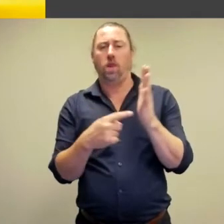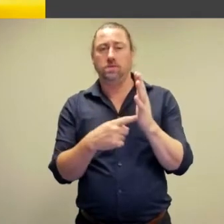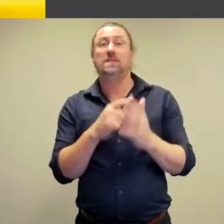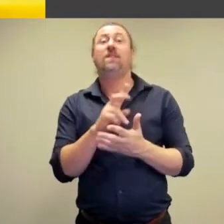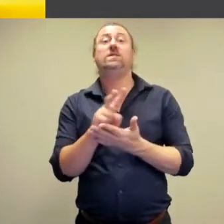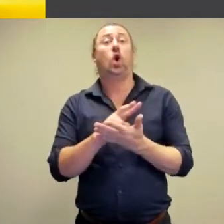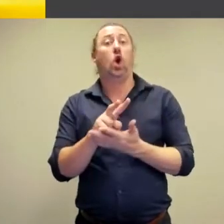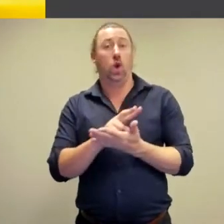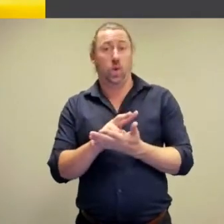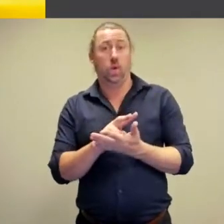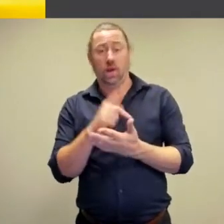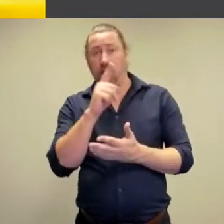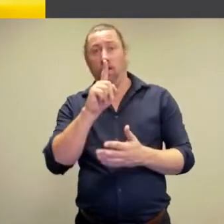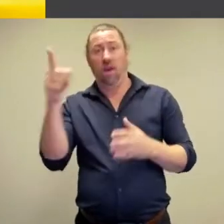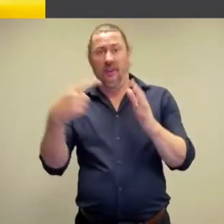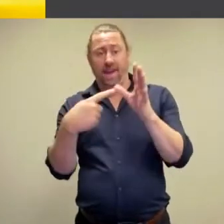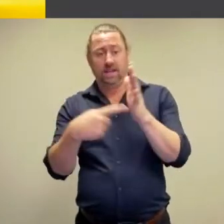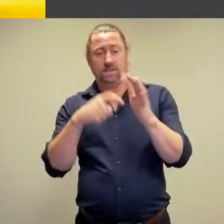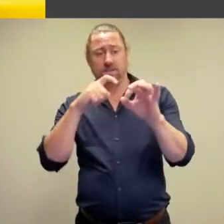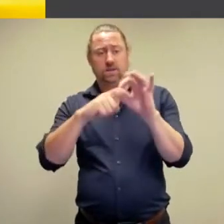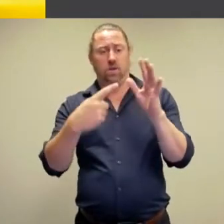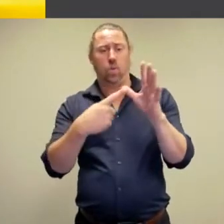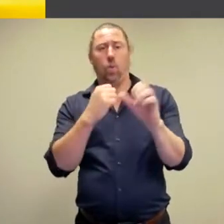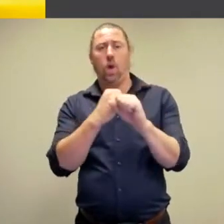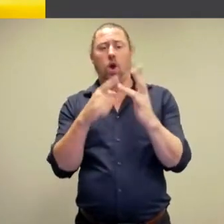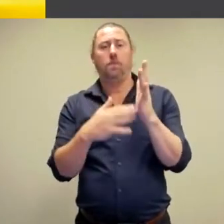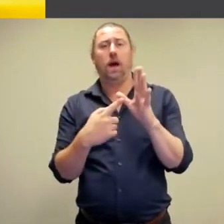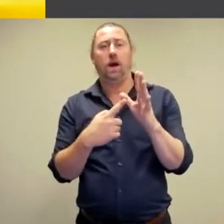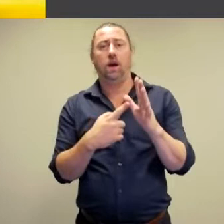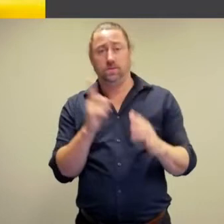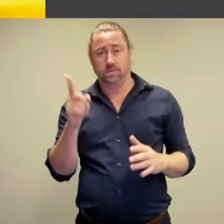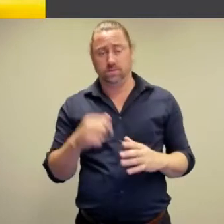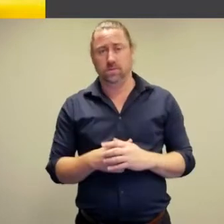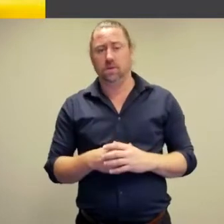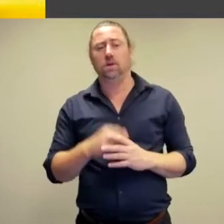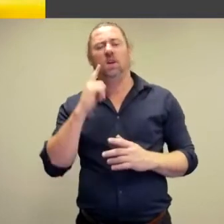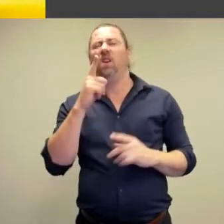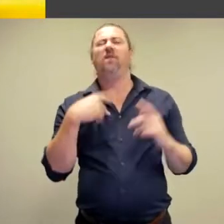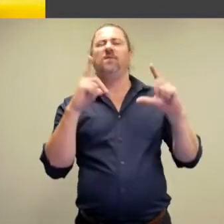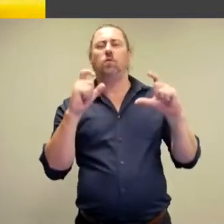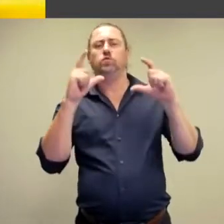belongs in the QAGOMA Collection. In this still, we see a close-up of the